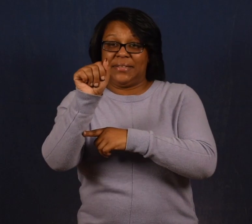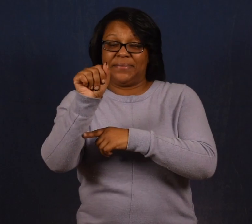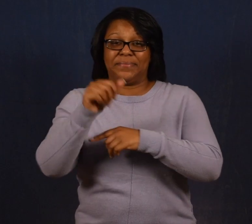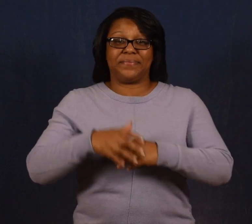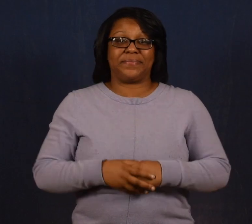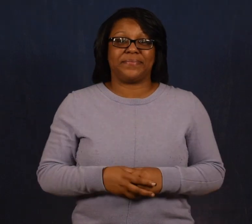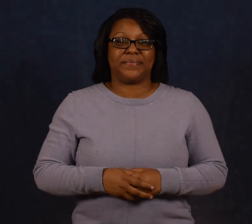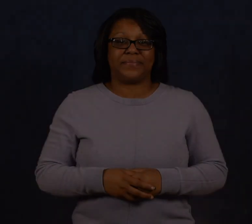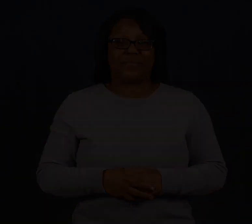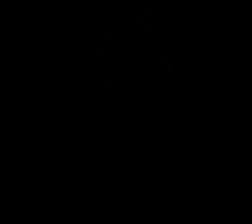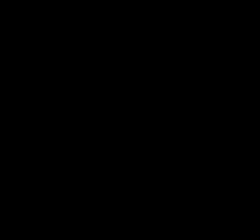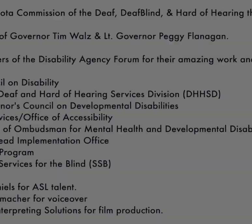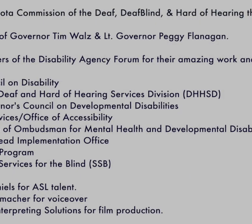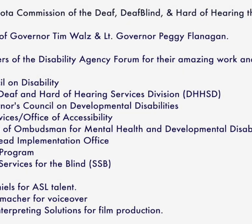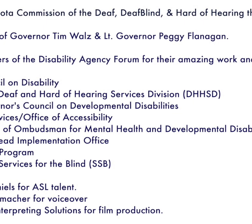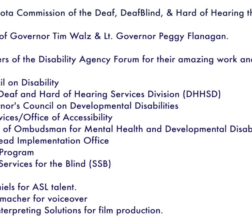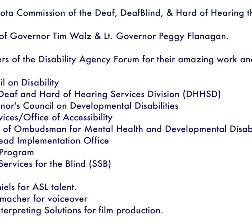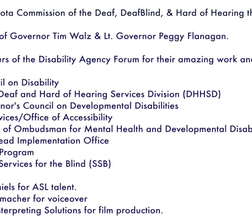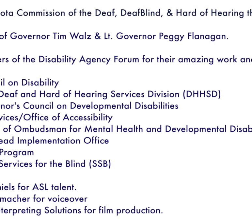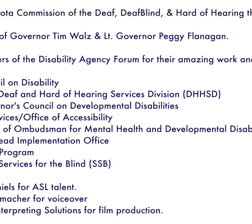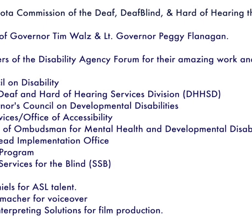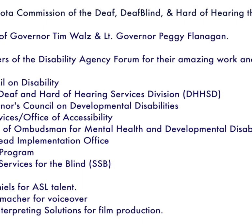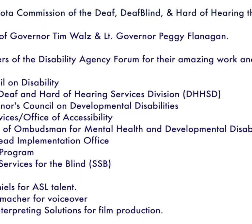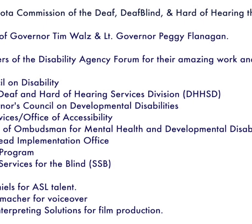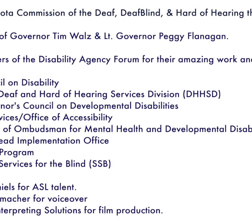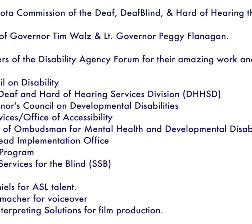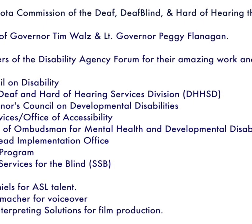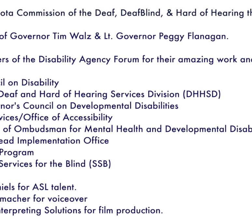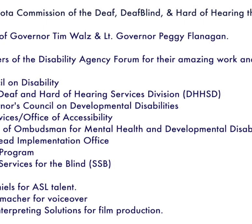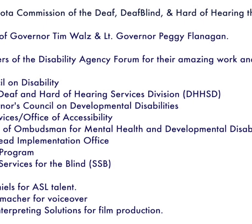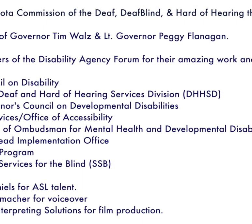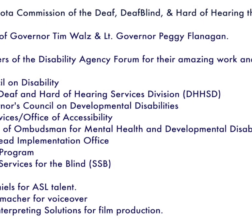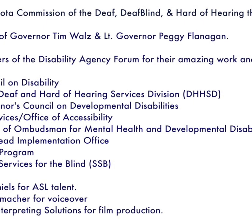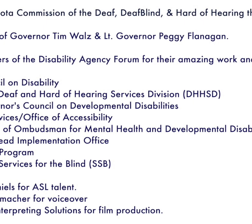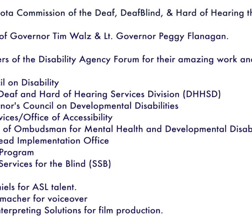Americans with Disabilities Act (ADA).